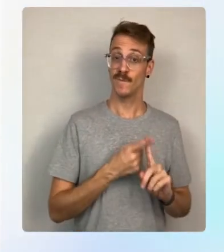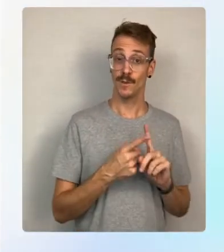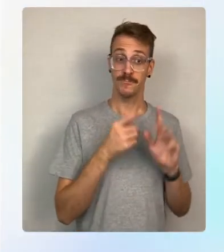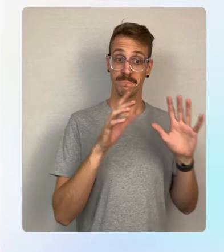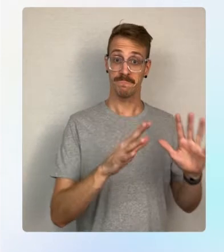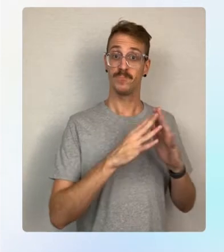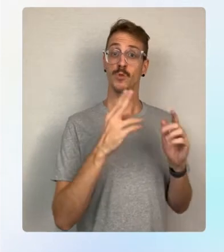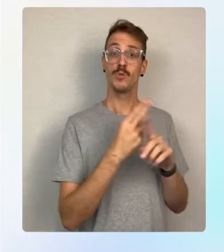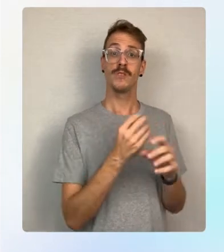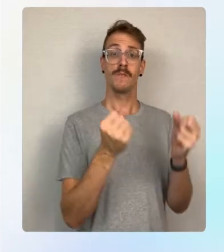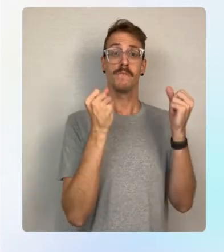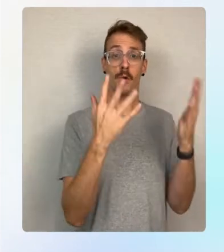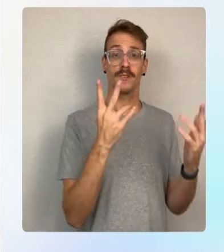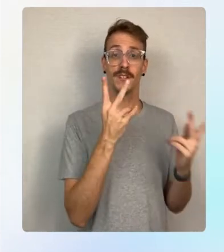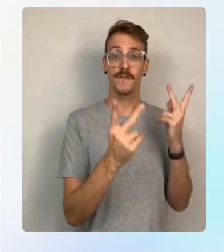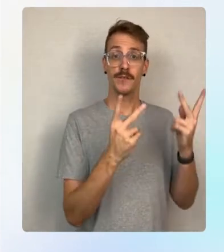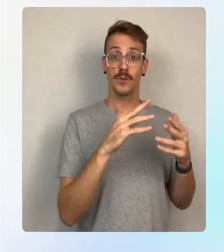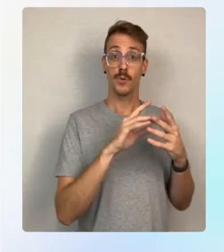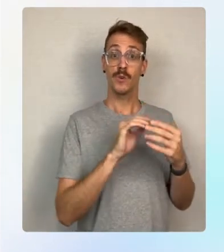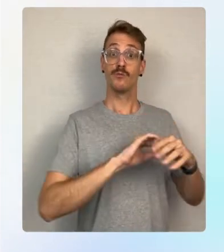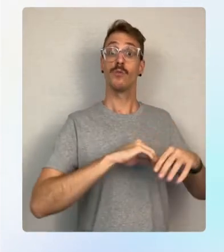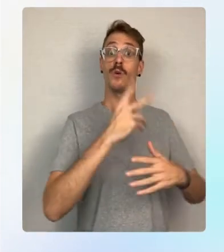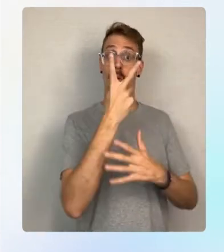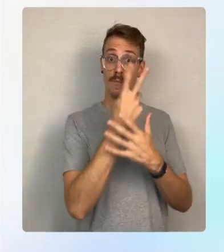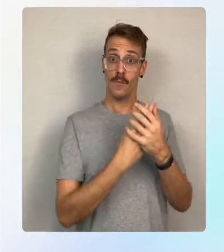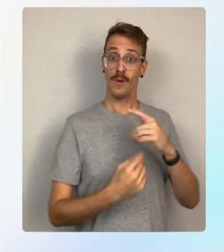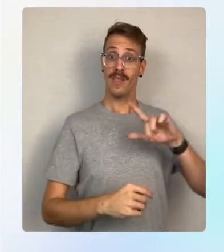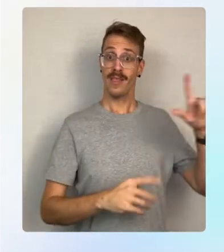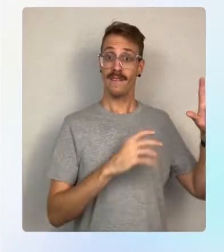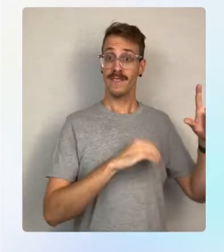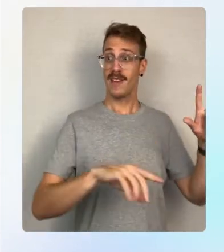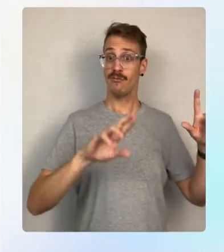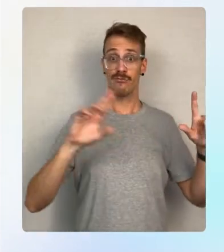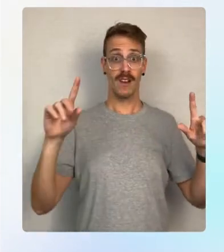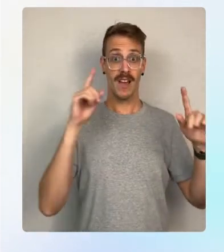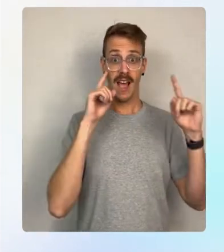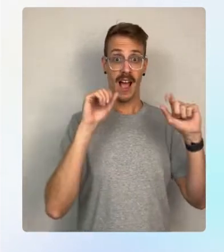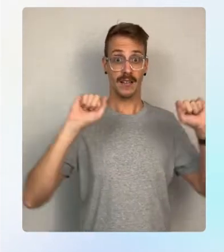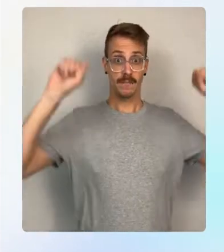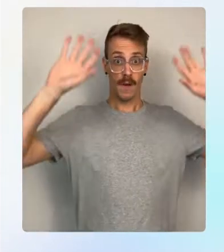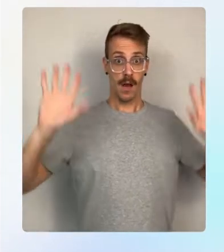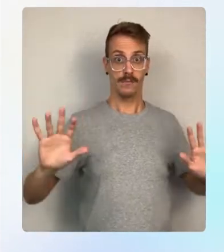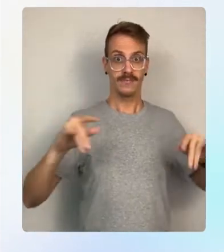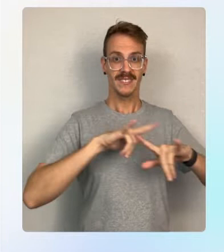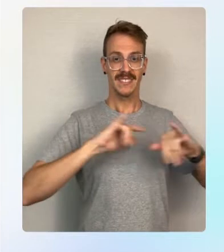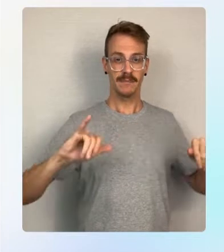First, by using multiview, which renders both the left and the right eye tiles at the same time,